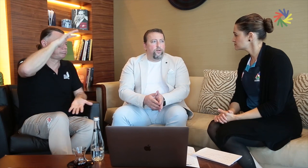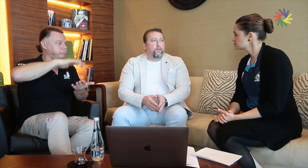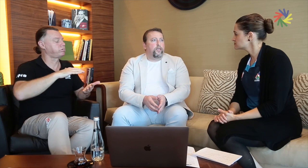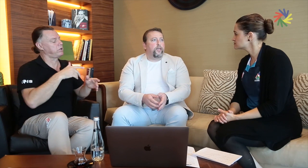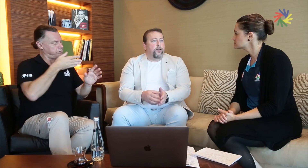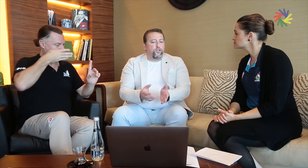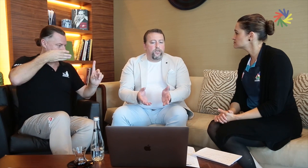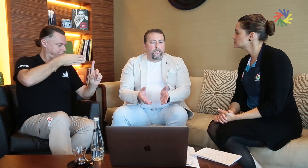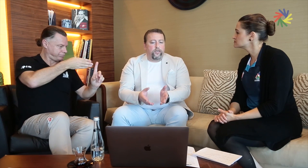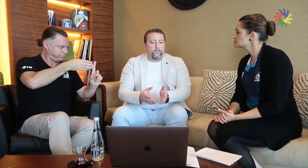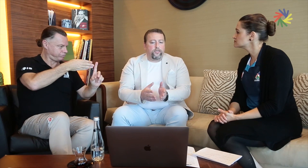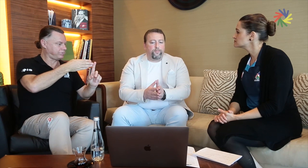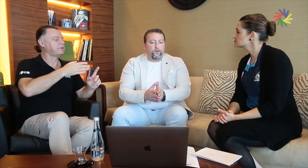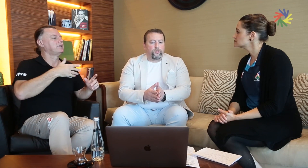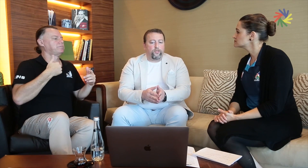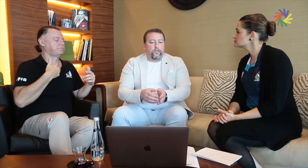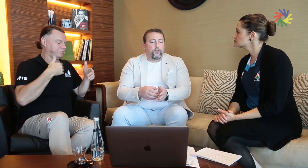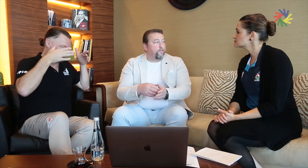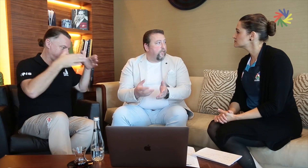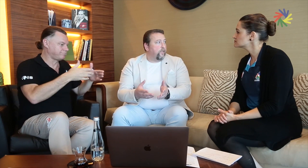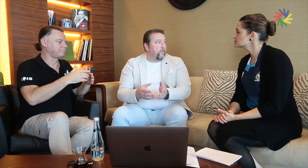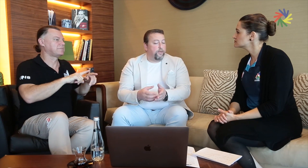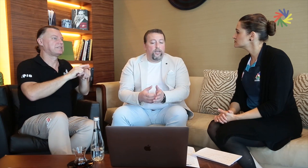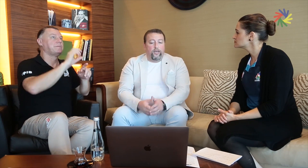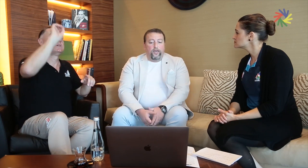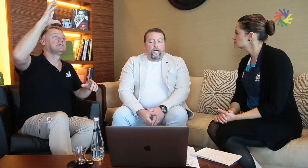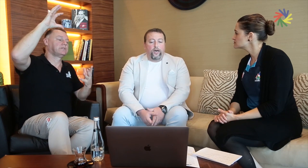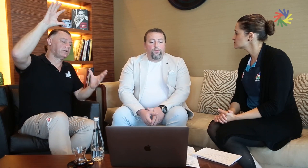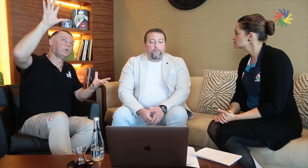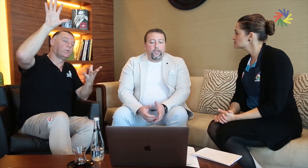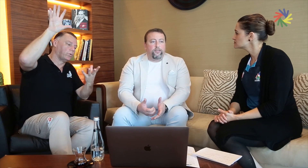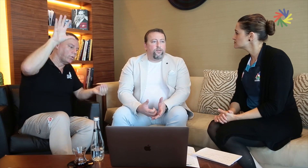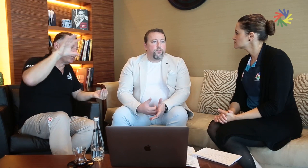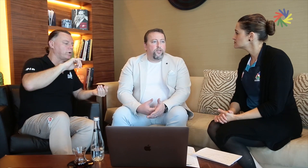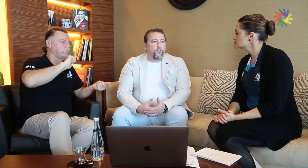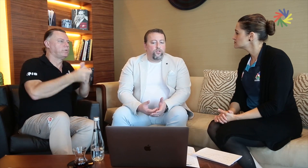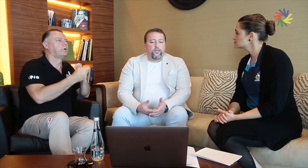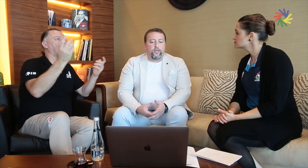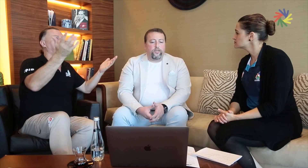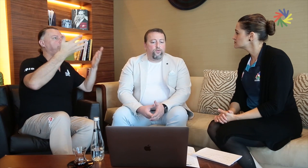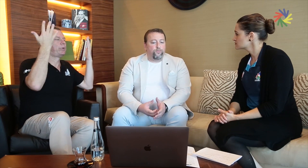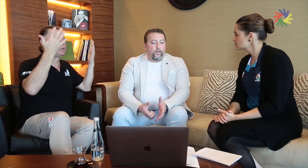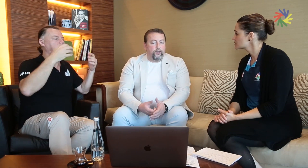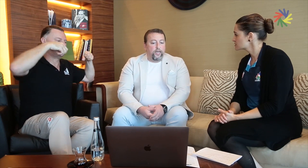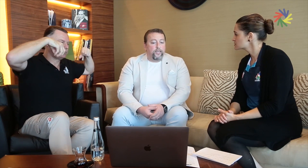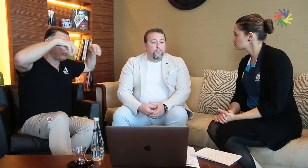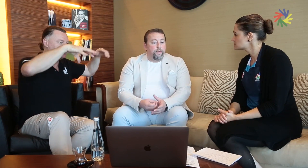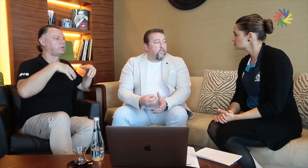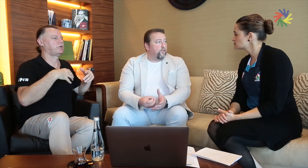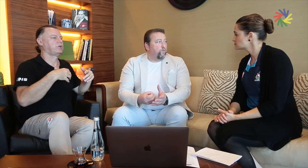timing, network, broadcasting, sound and event management systems.